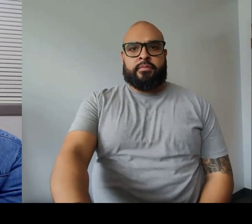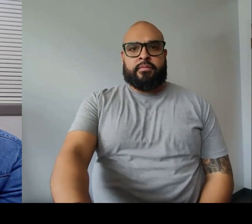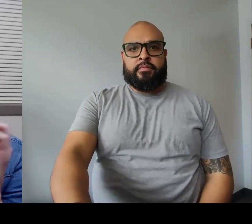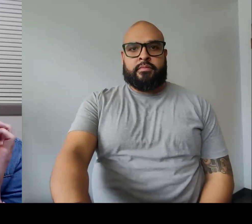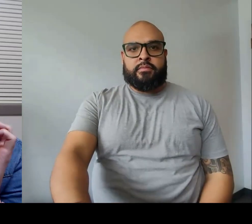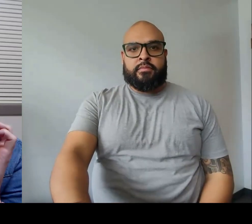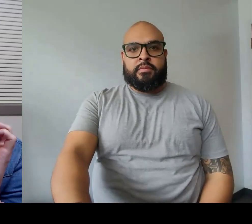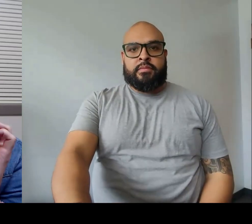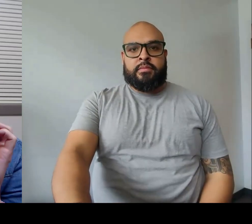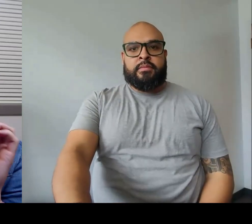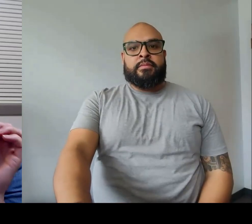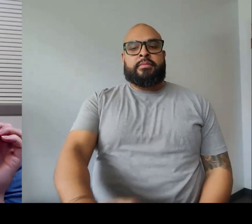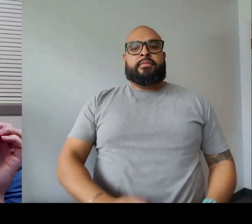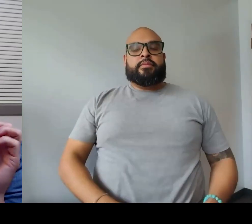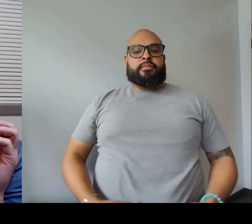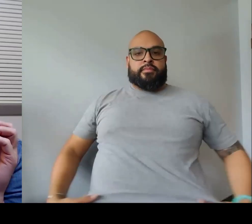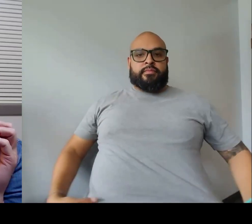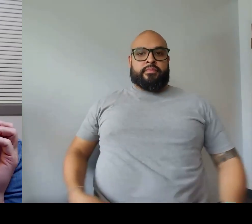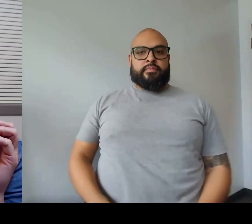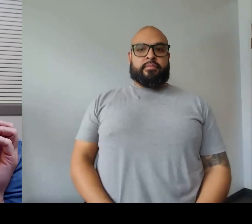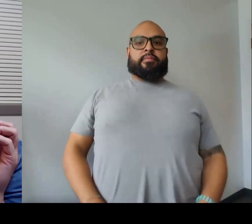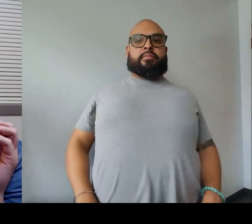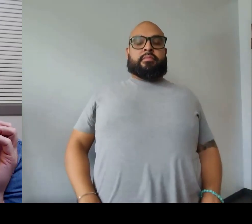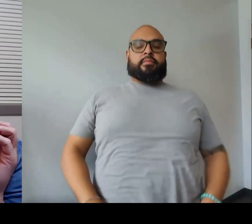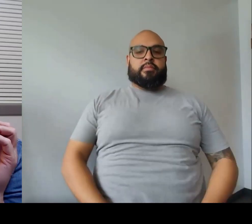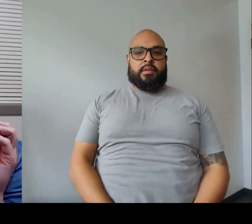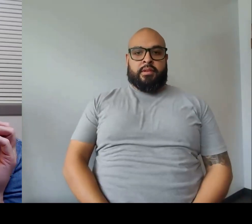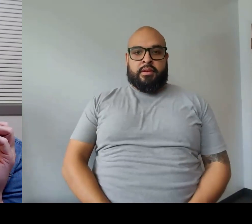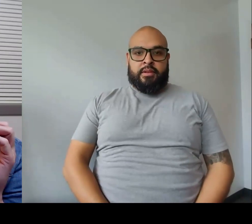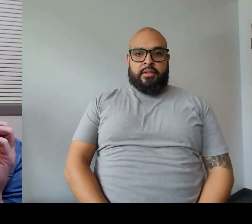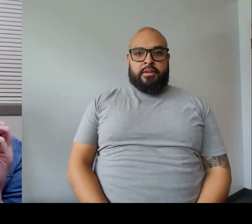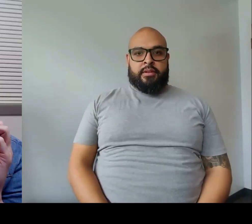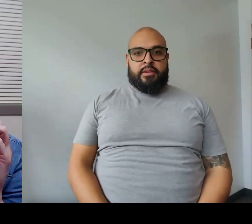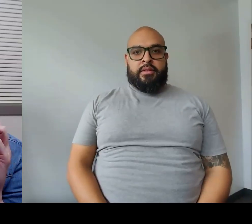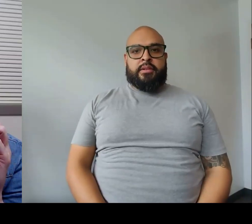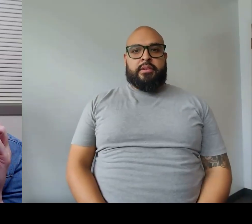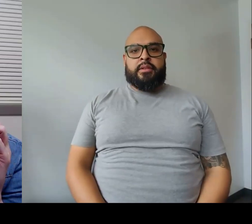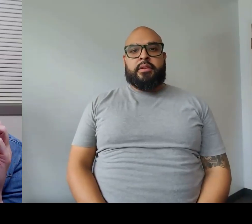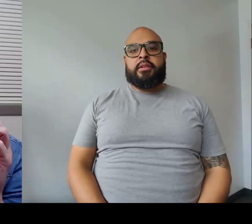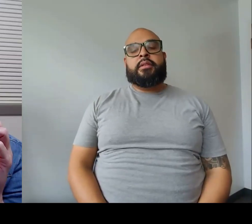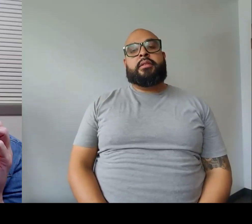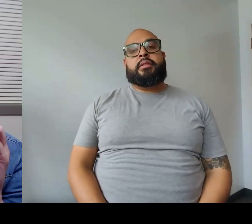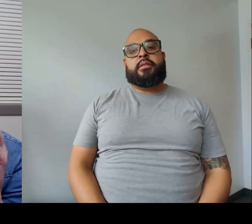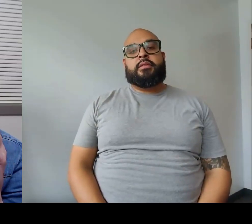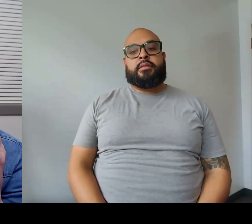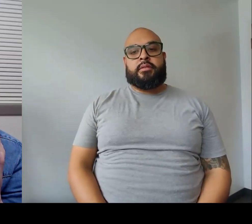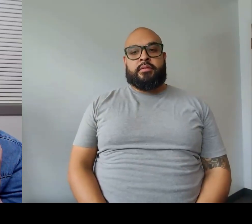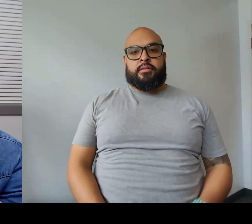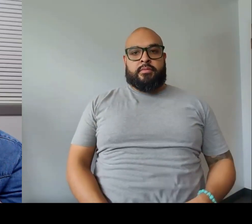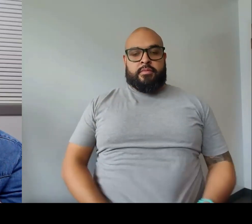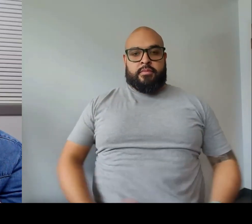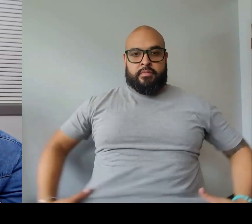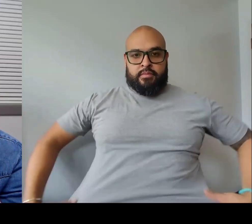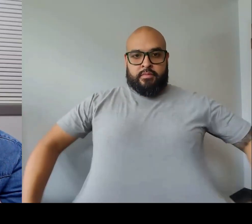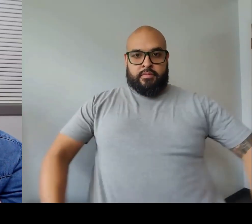And NCDB or the National Center on Deaf-Blindness actually has a classroom observation instrument.